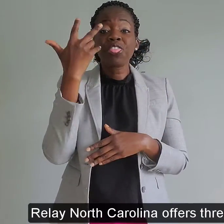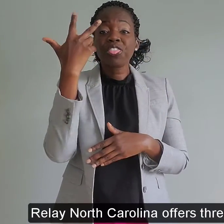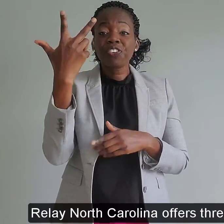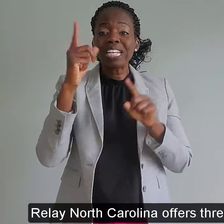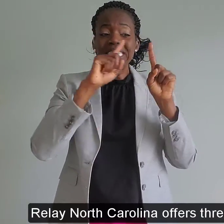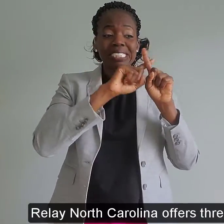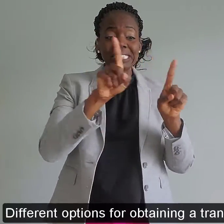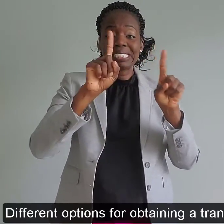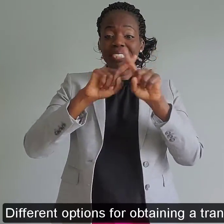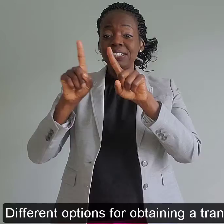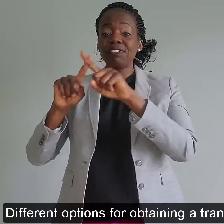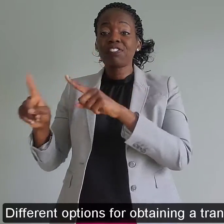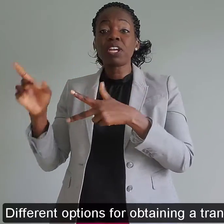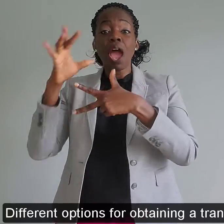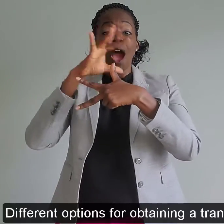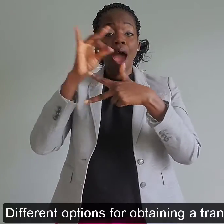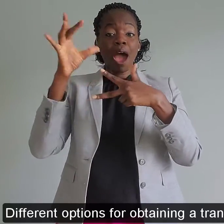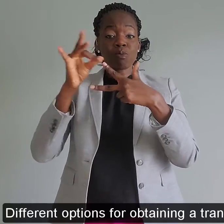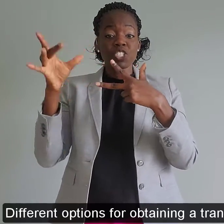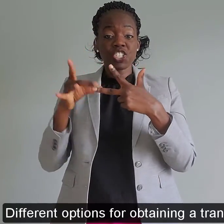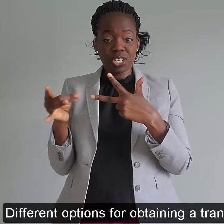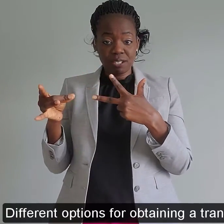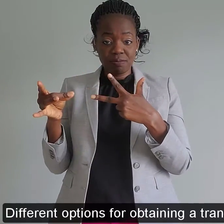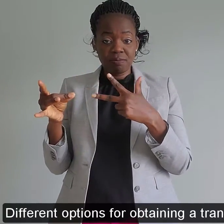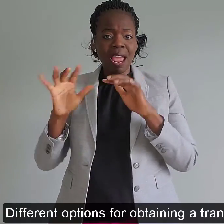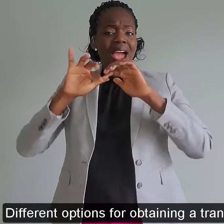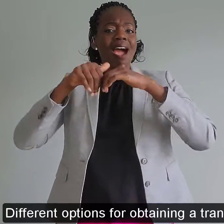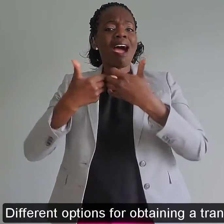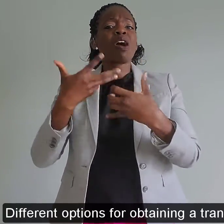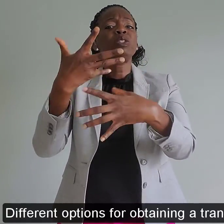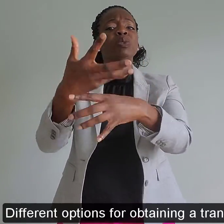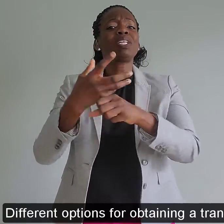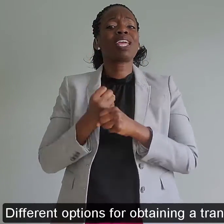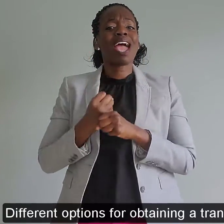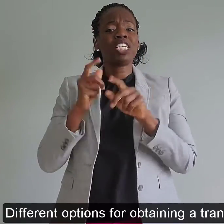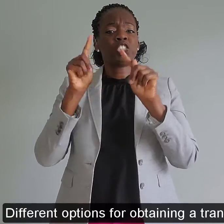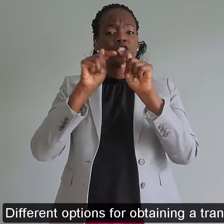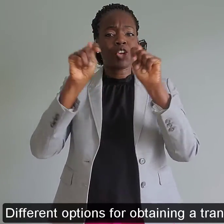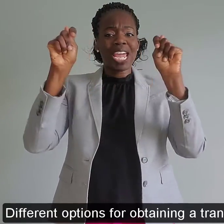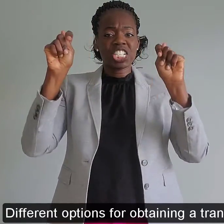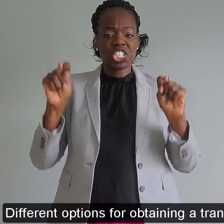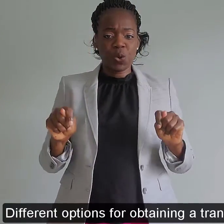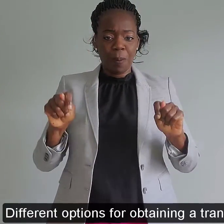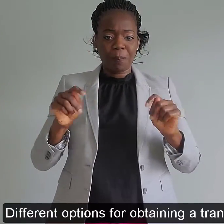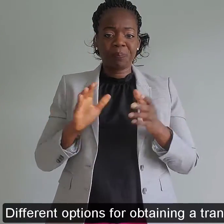Different options for obtaining a transcript